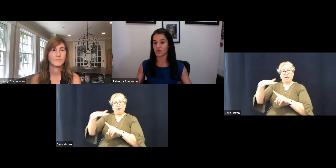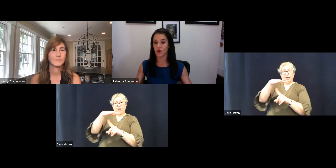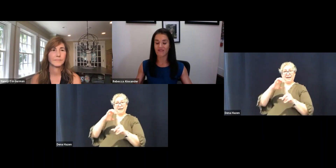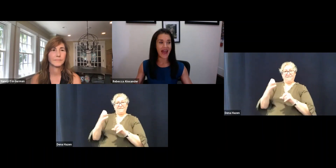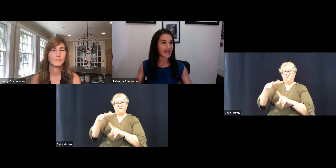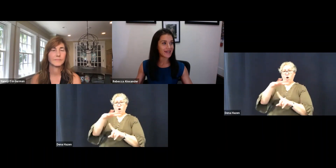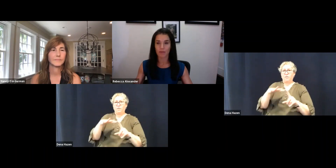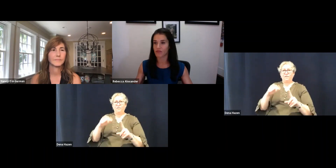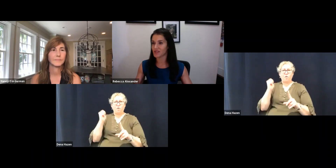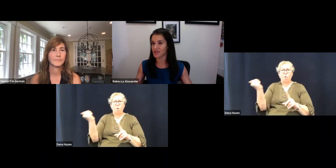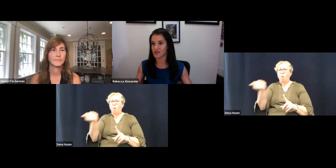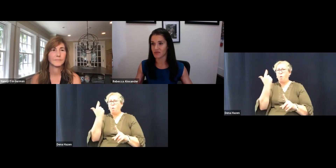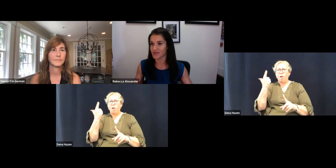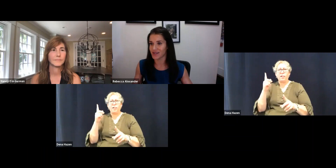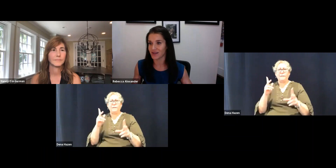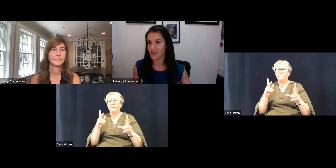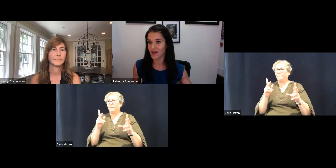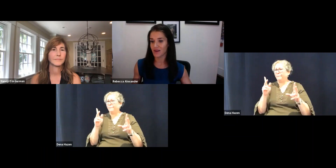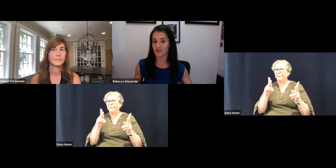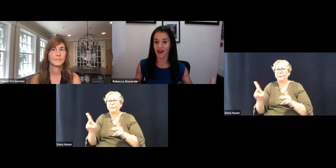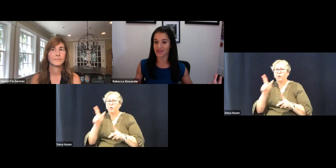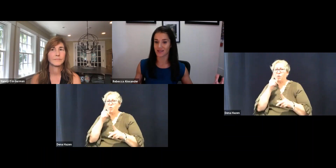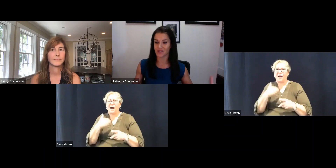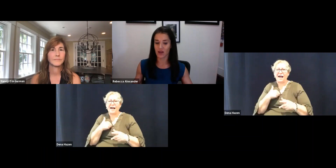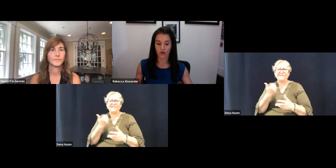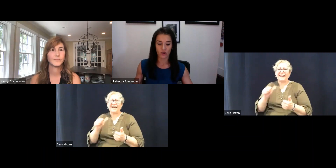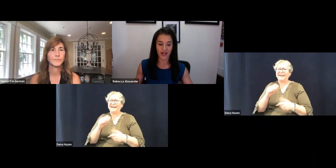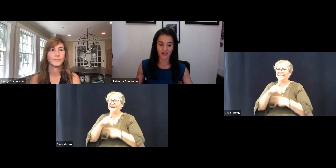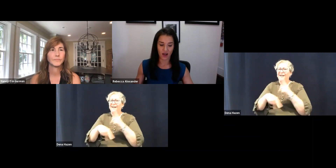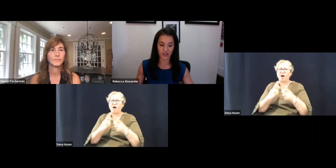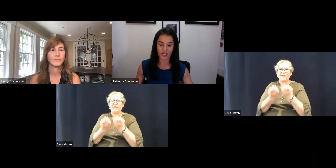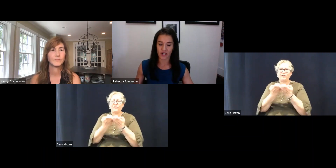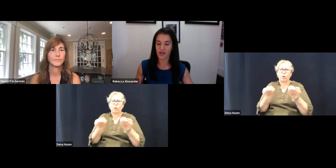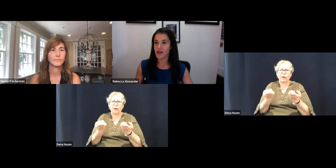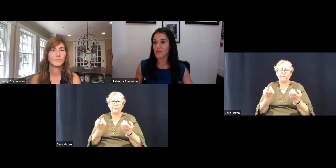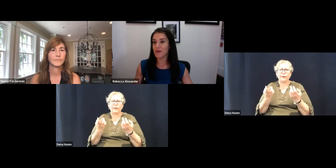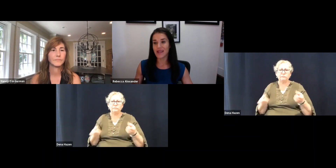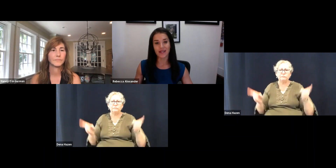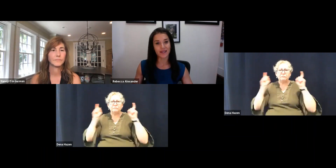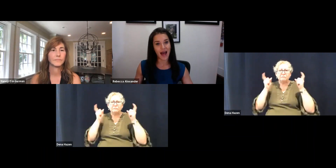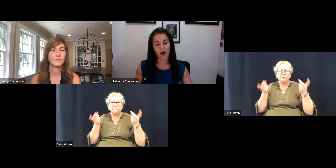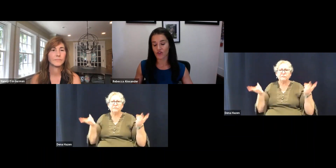who have any type of assistive listening devices or technology, being in a loud,